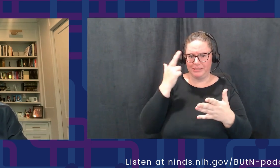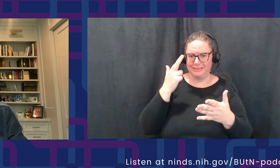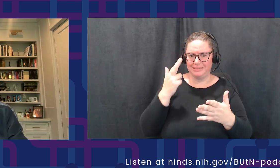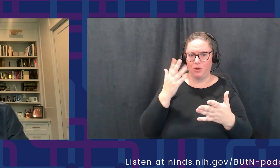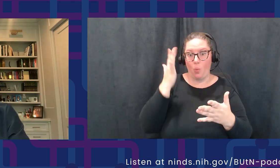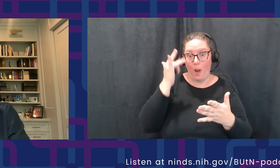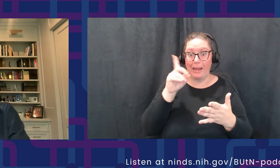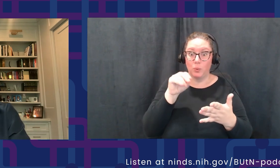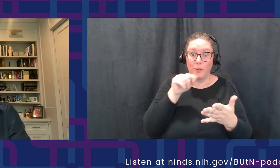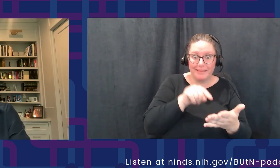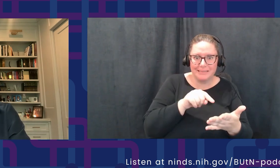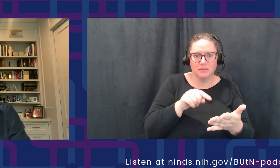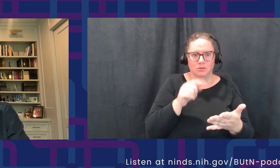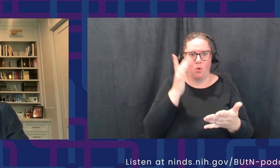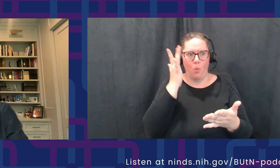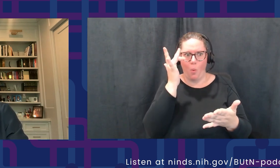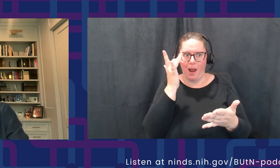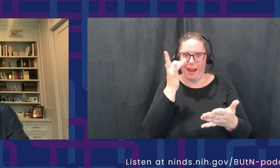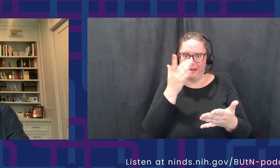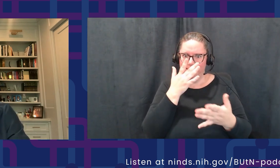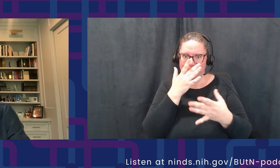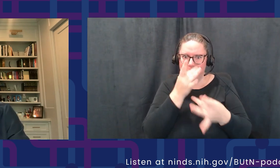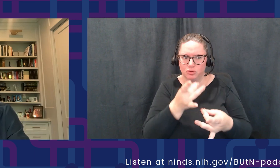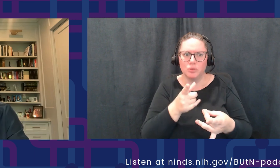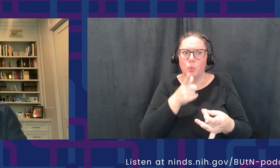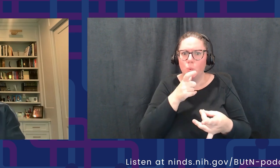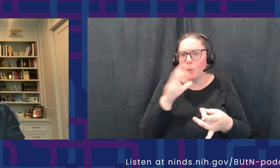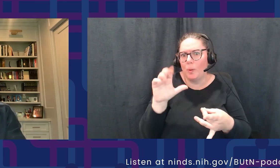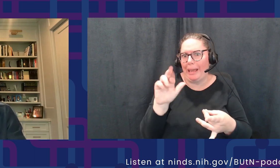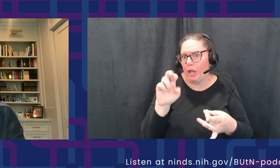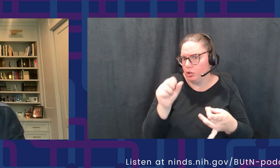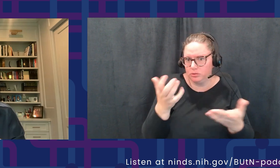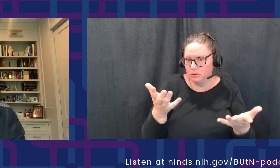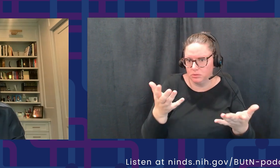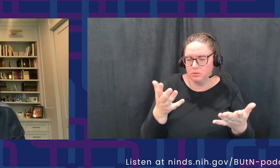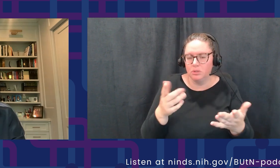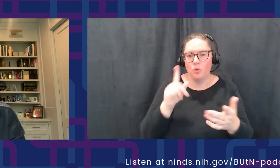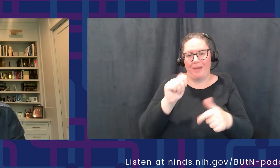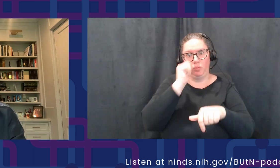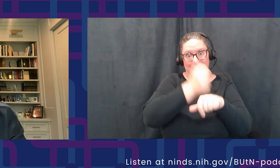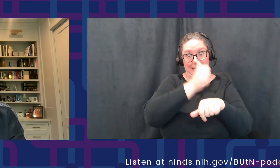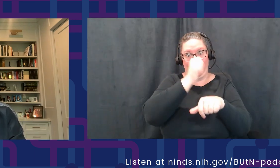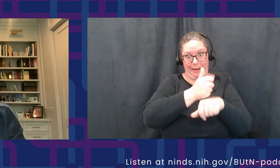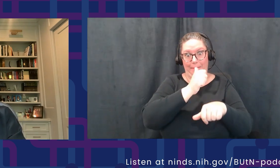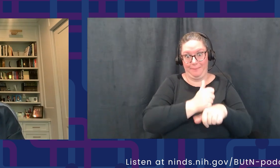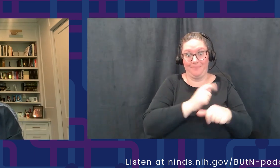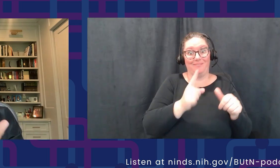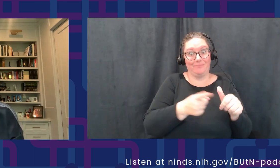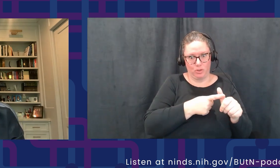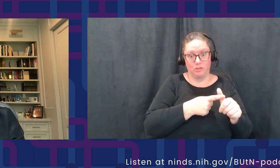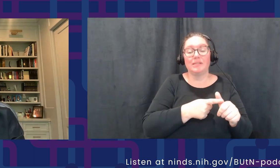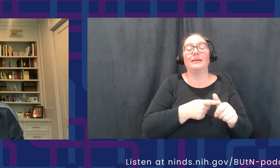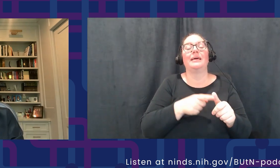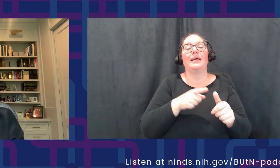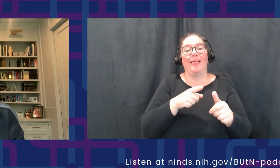Why is this something that interests you? Who should care, right? You have to set all that up, so that the person from outside the field gets it.